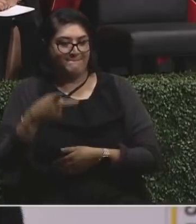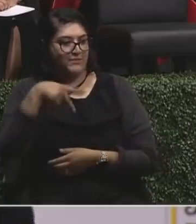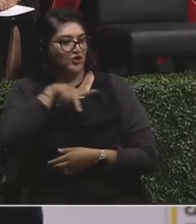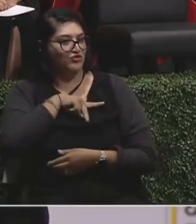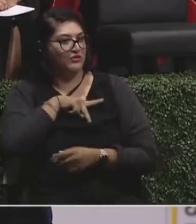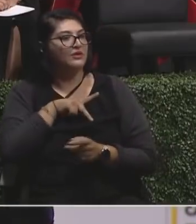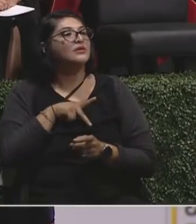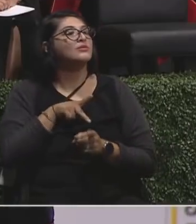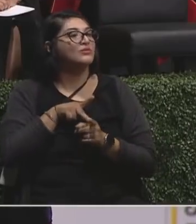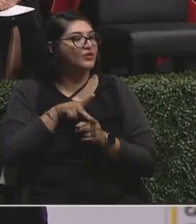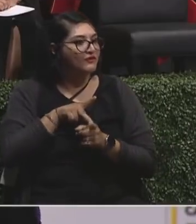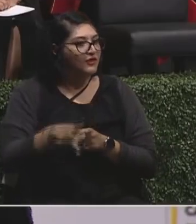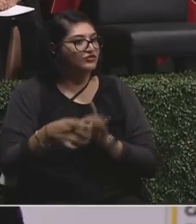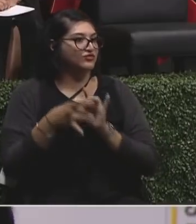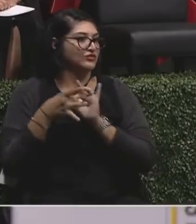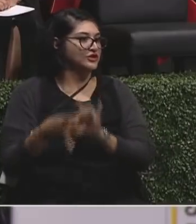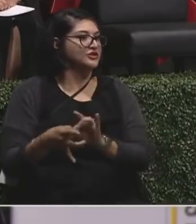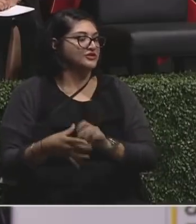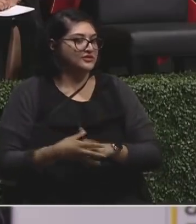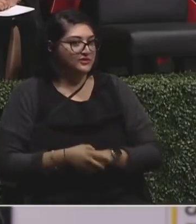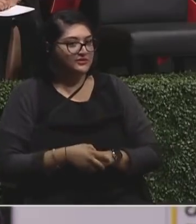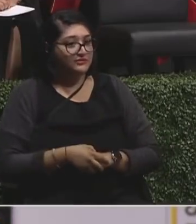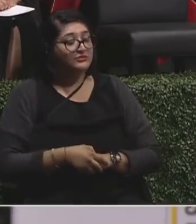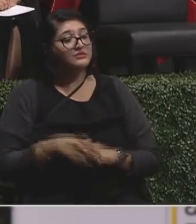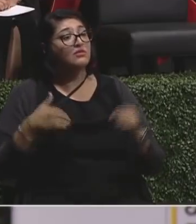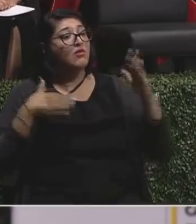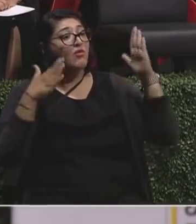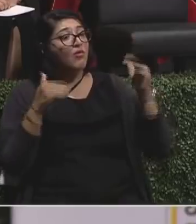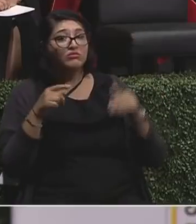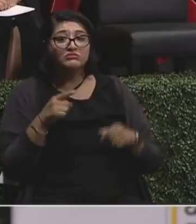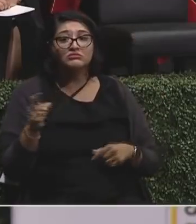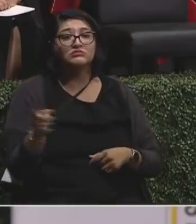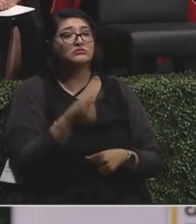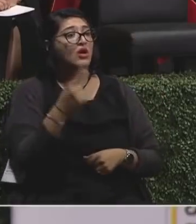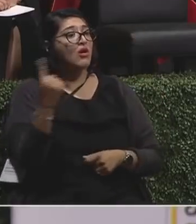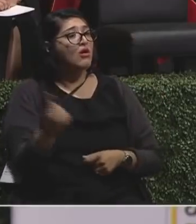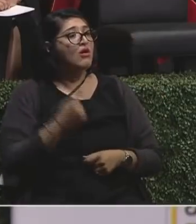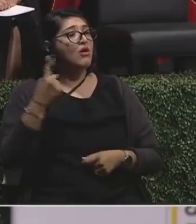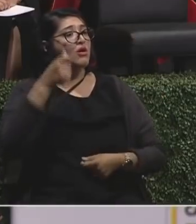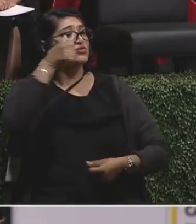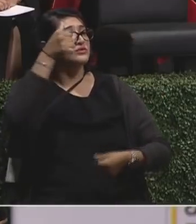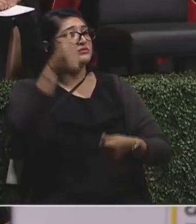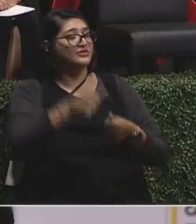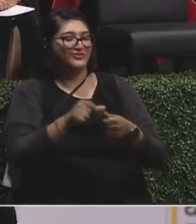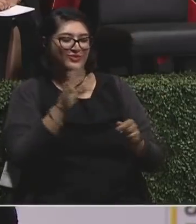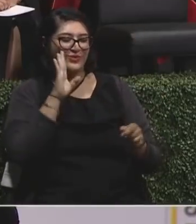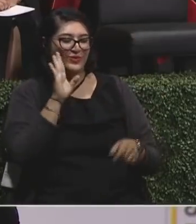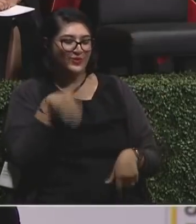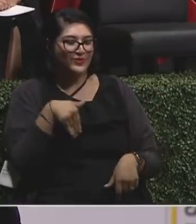WILL HELP PROPEL YOU FORWARD INTO REWARDING CAREERS, REWARDING RESEARCH, AND REWARDING PERSONAL AND PROFESSIONAL RELATIONSHIPS.